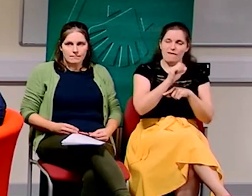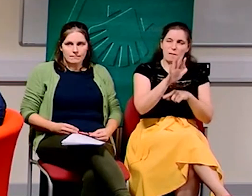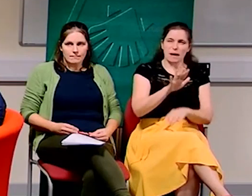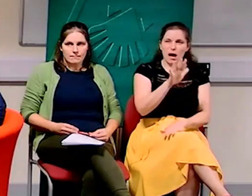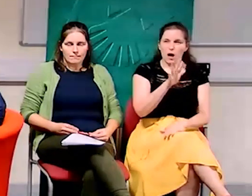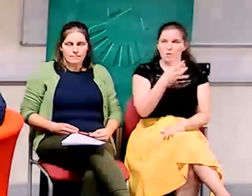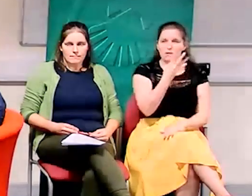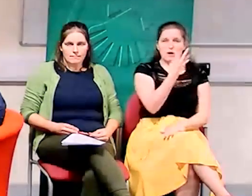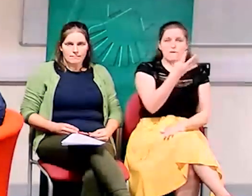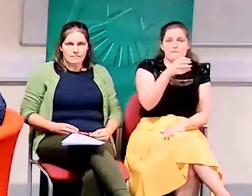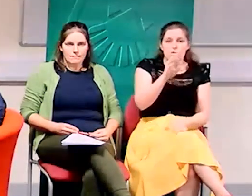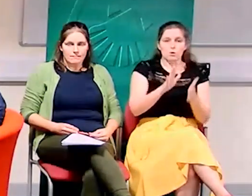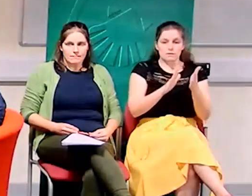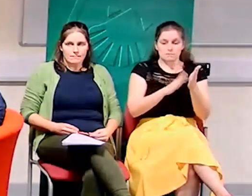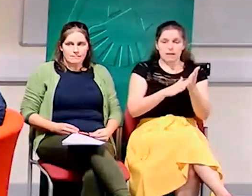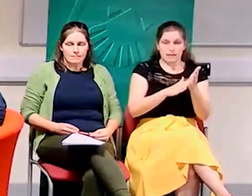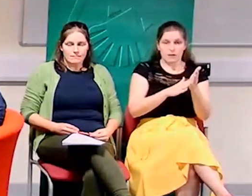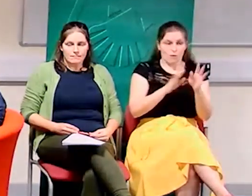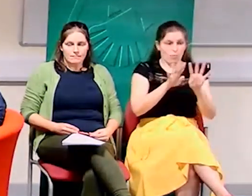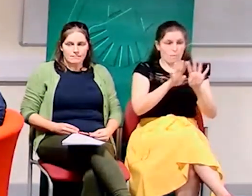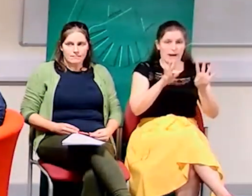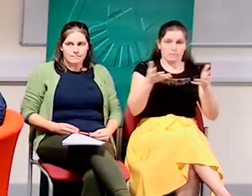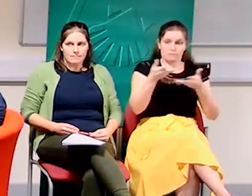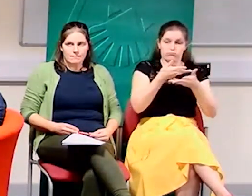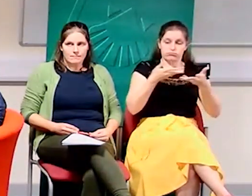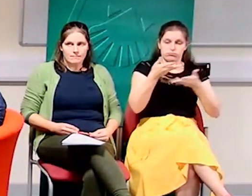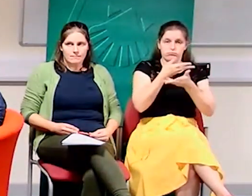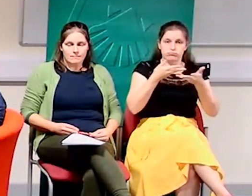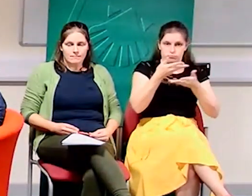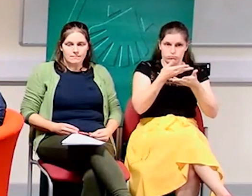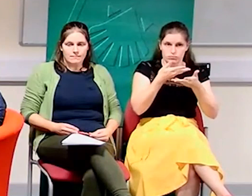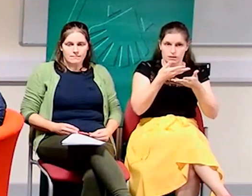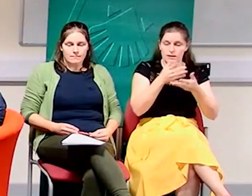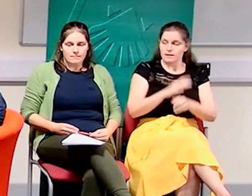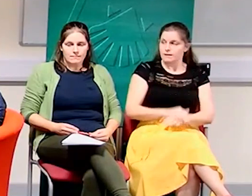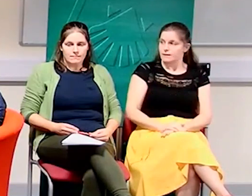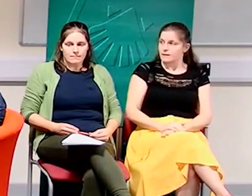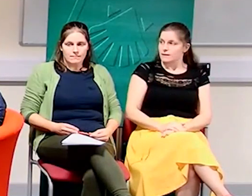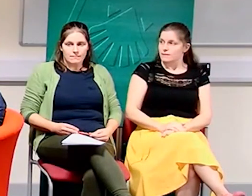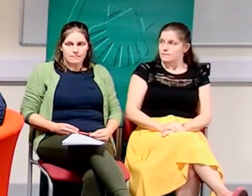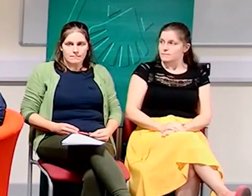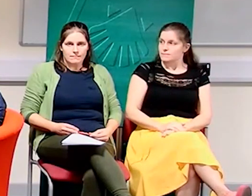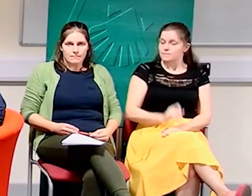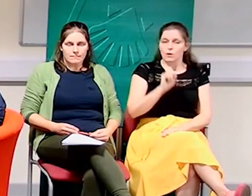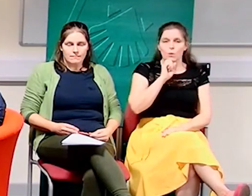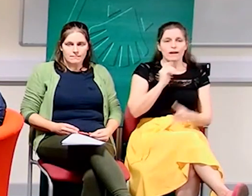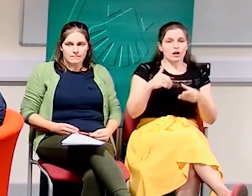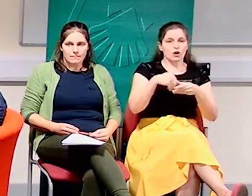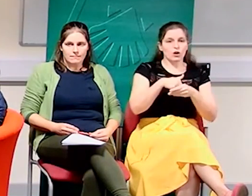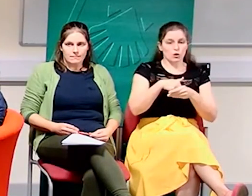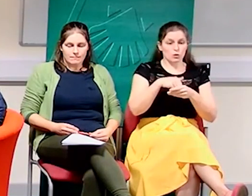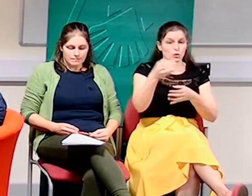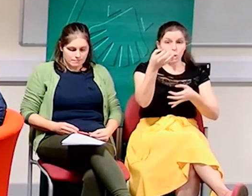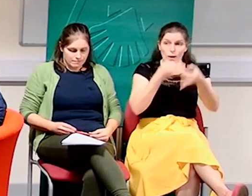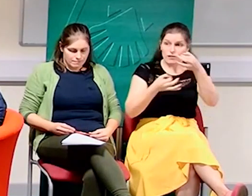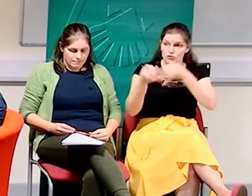40 minutes of panel discussion and that's going to incorporate uh questions that you might have